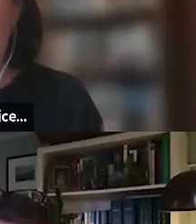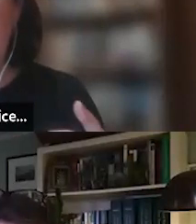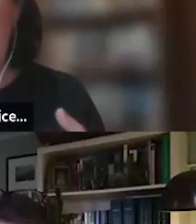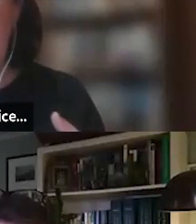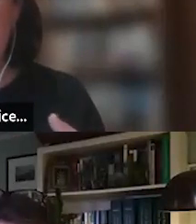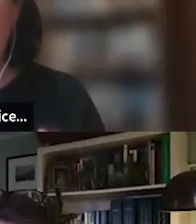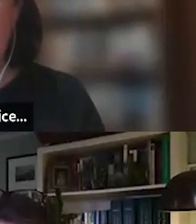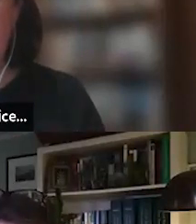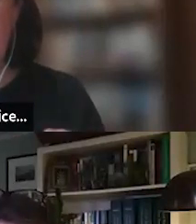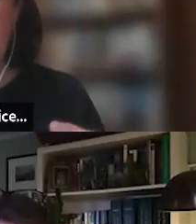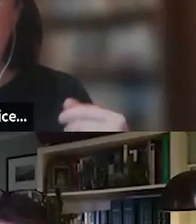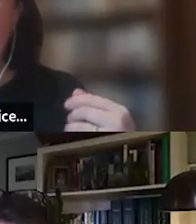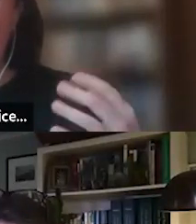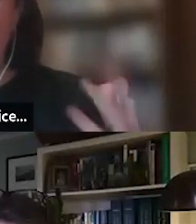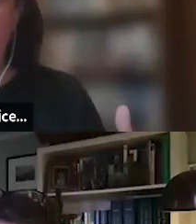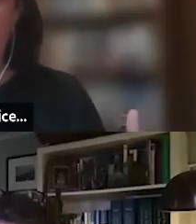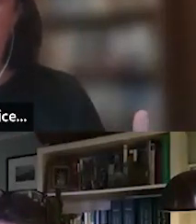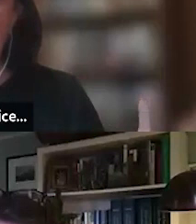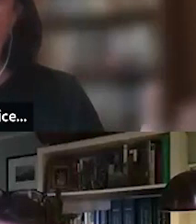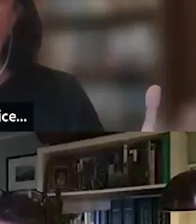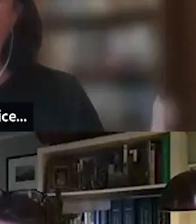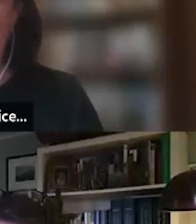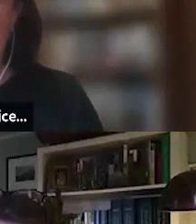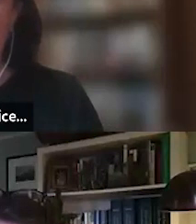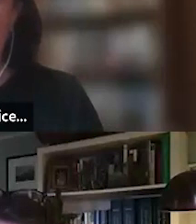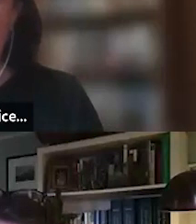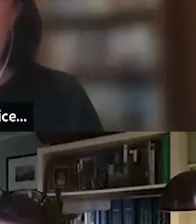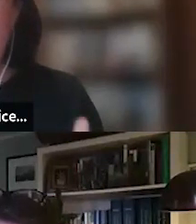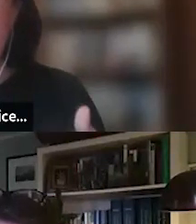that I am going to be offering a webinar